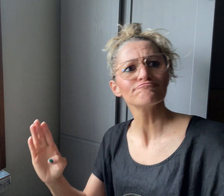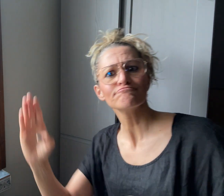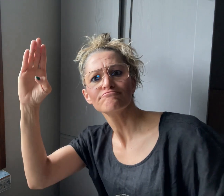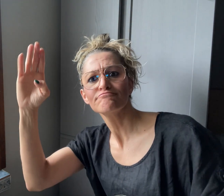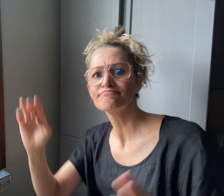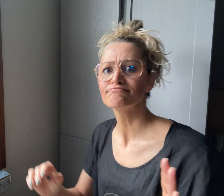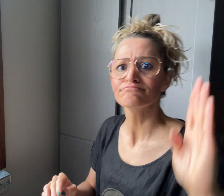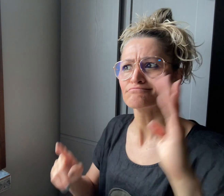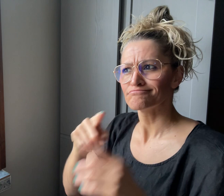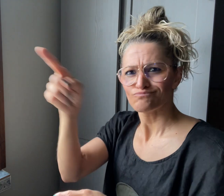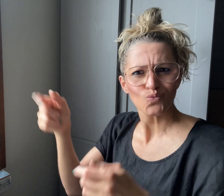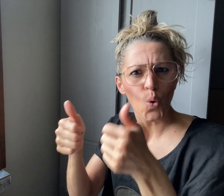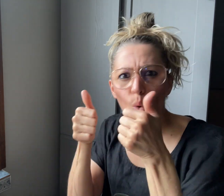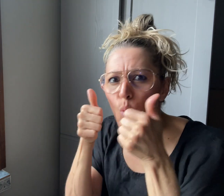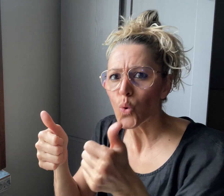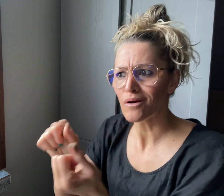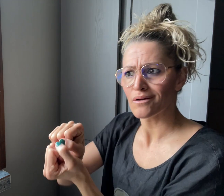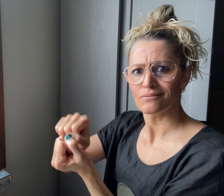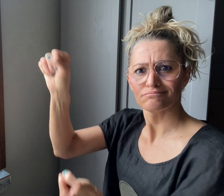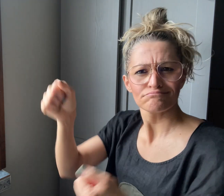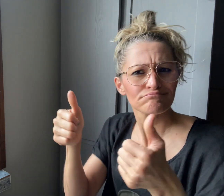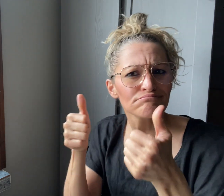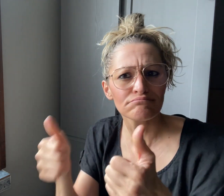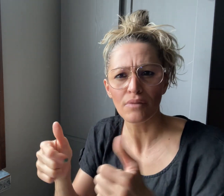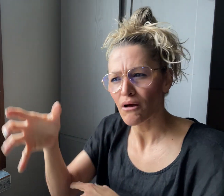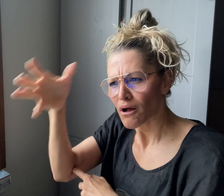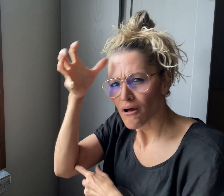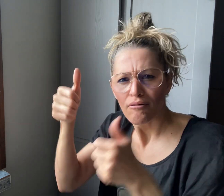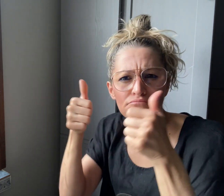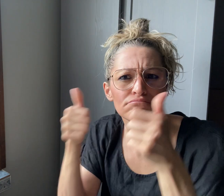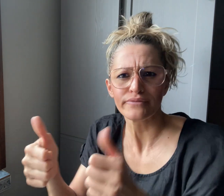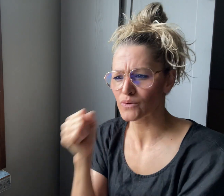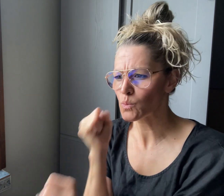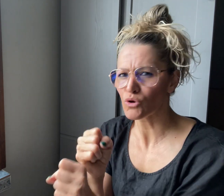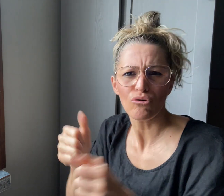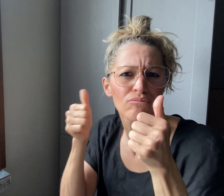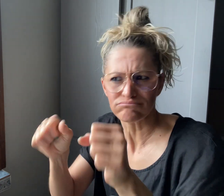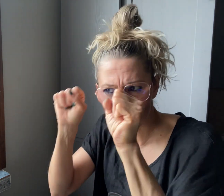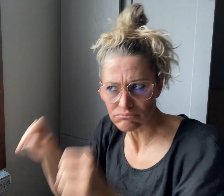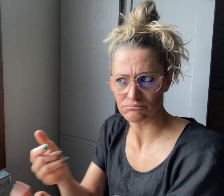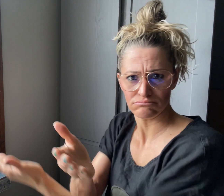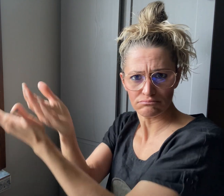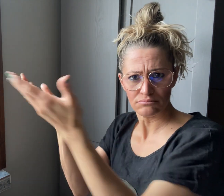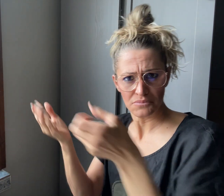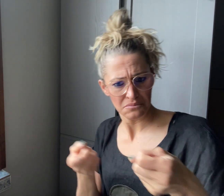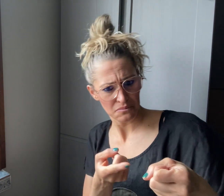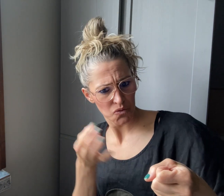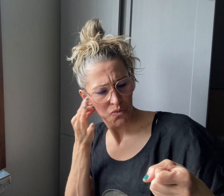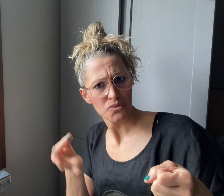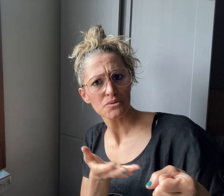Deaf candidates”. He also says that hiring a hearing